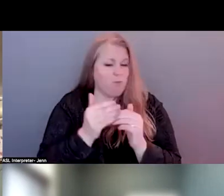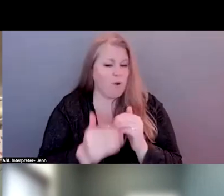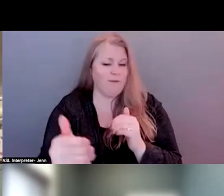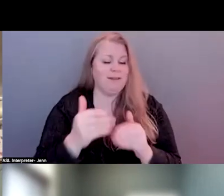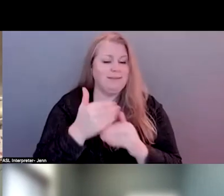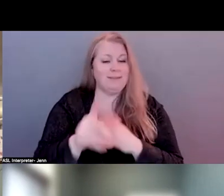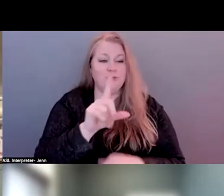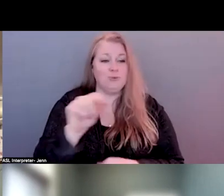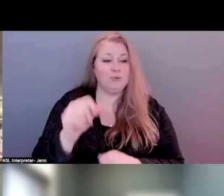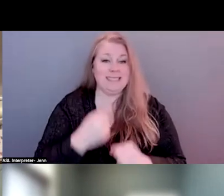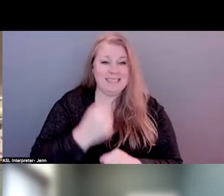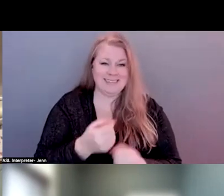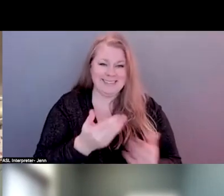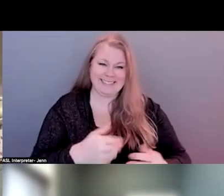Absolutely.